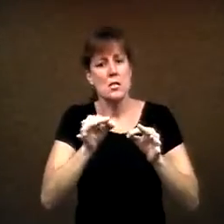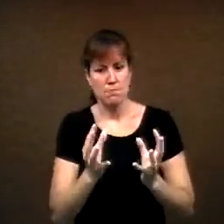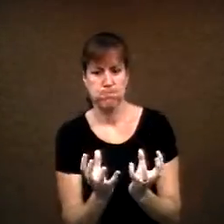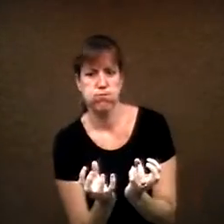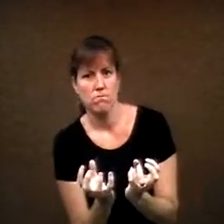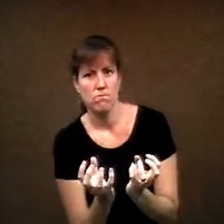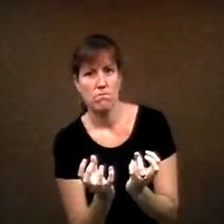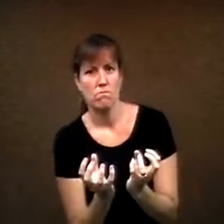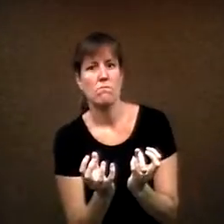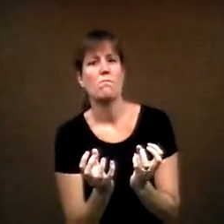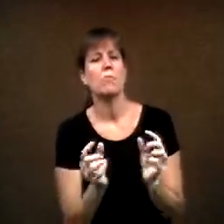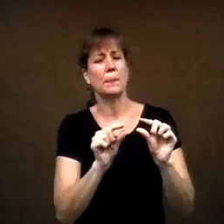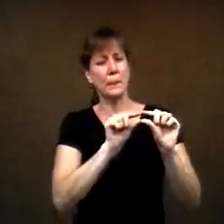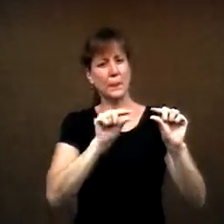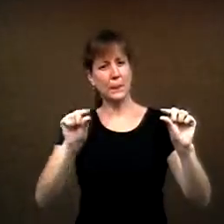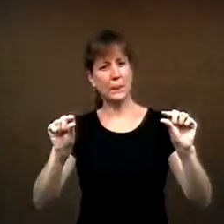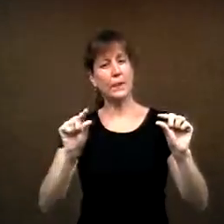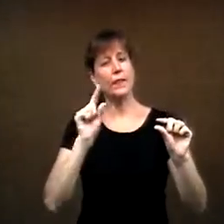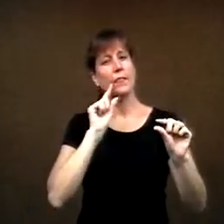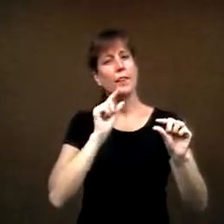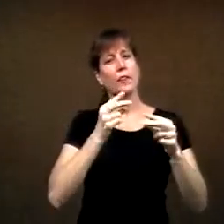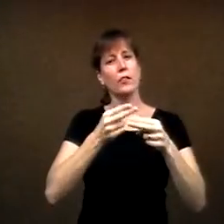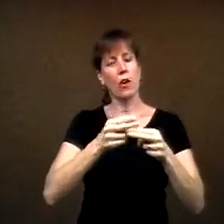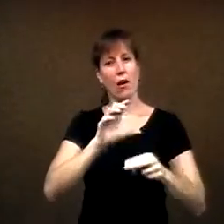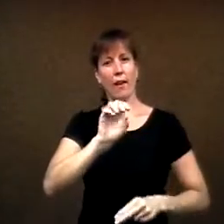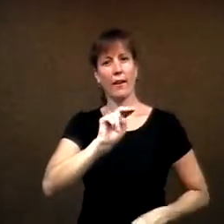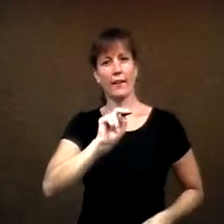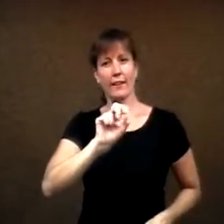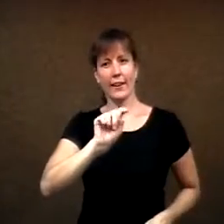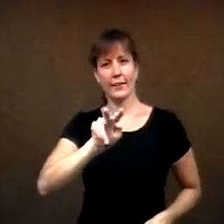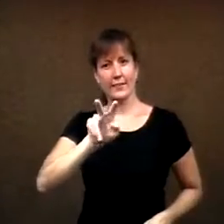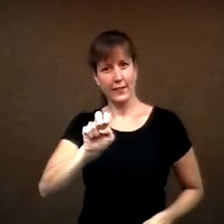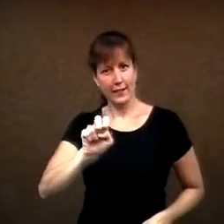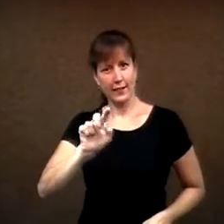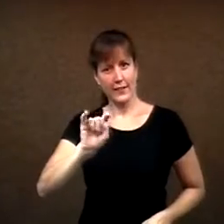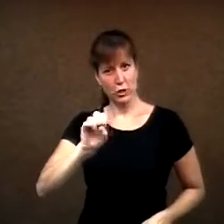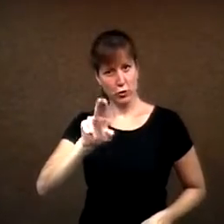there is a layer of connective tissue between the top half of the heart and the bottom half of the